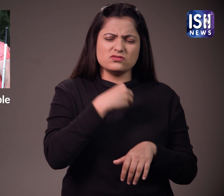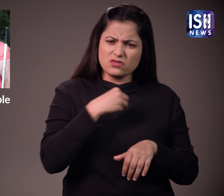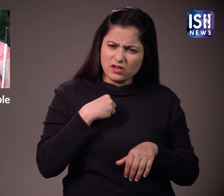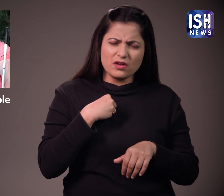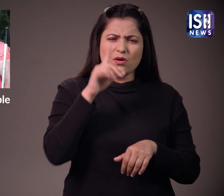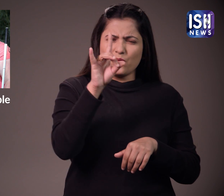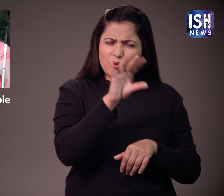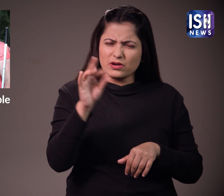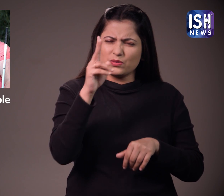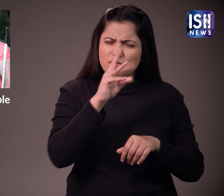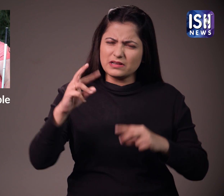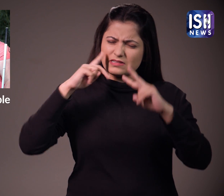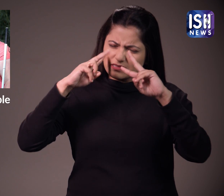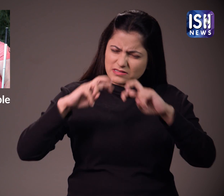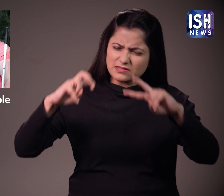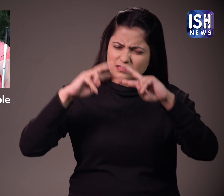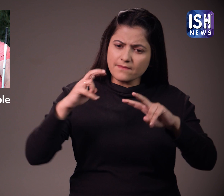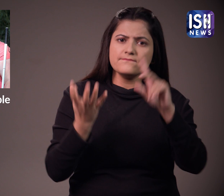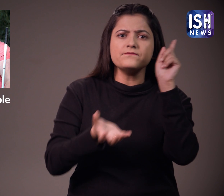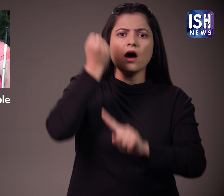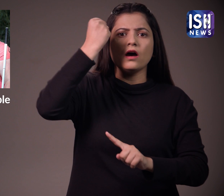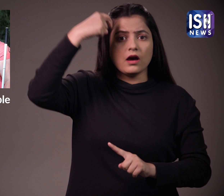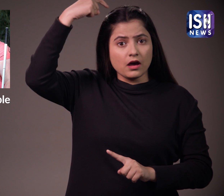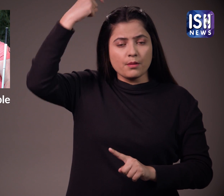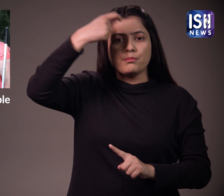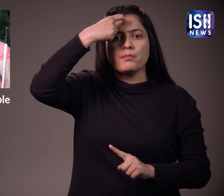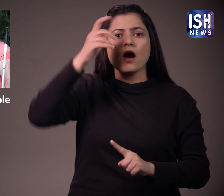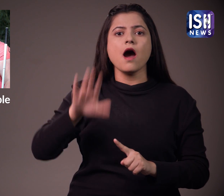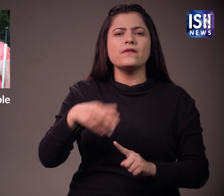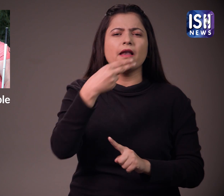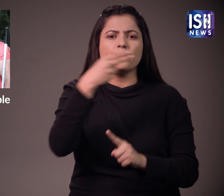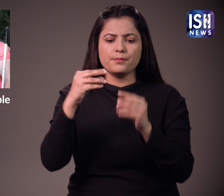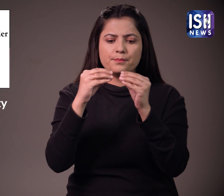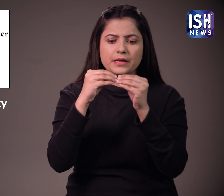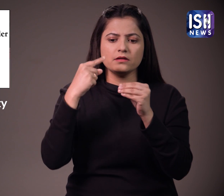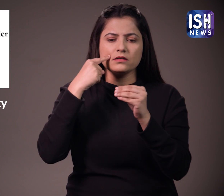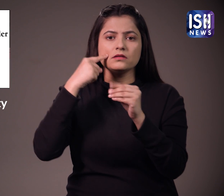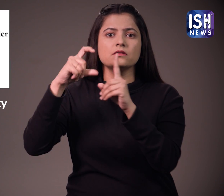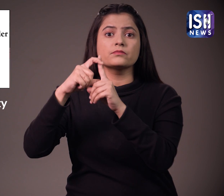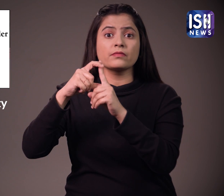After about 2 weeks of analysis, the psychologist diagnosed that Shuping had Body Integrity Identity Disorder (BIID).